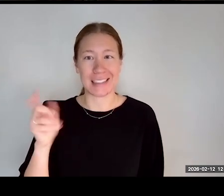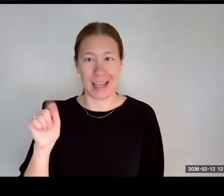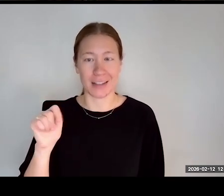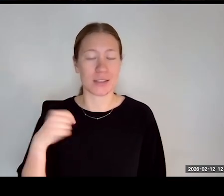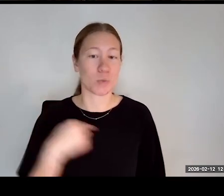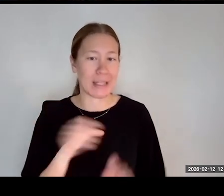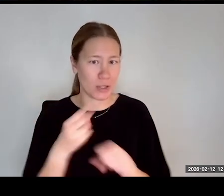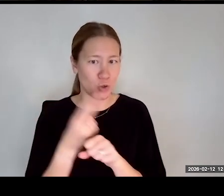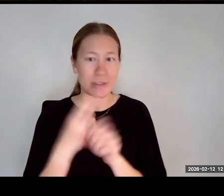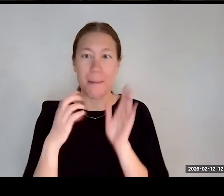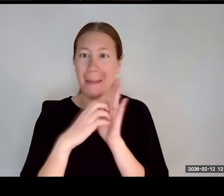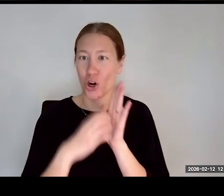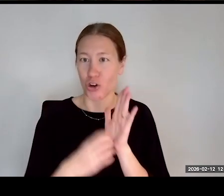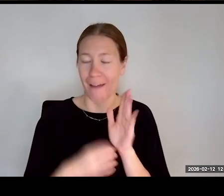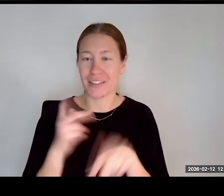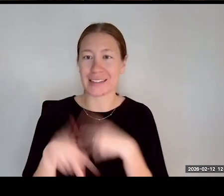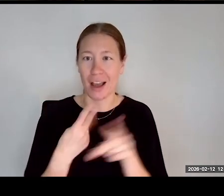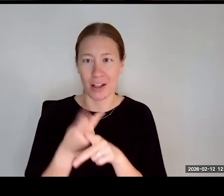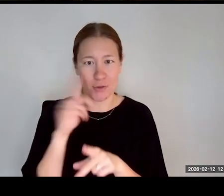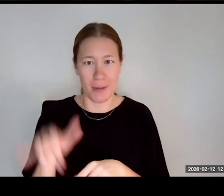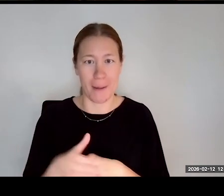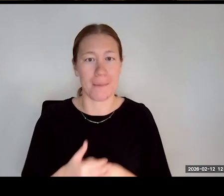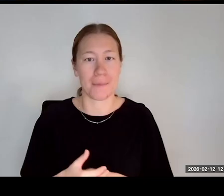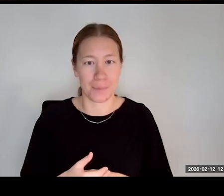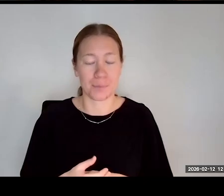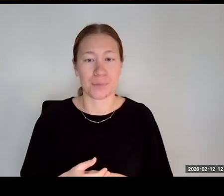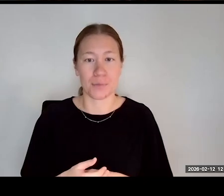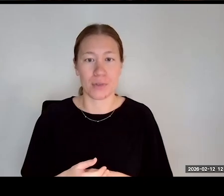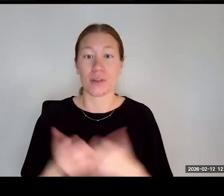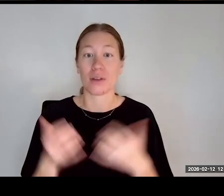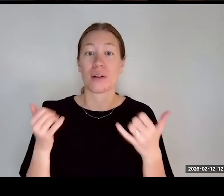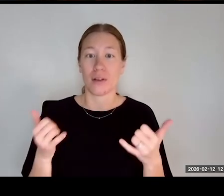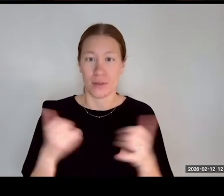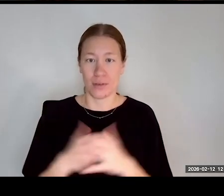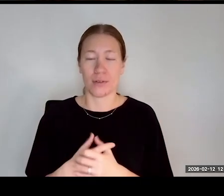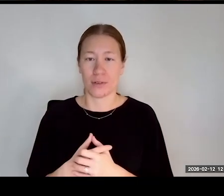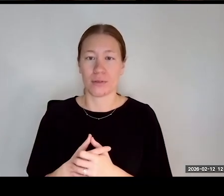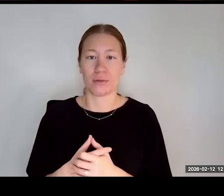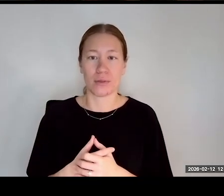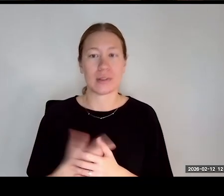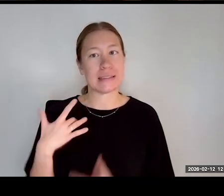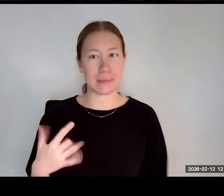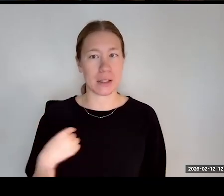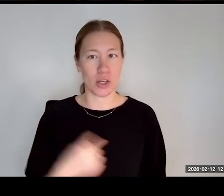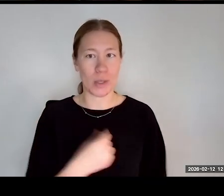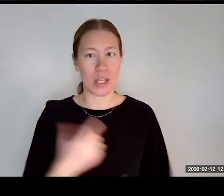So with body text, the underlying style that we wanna apply to that is a normal style.